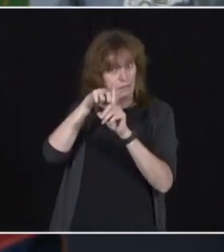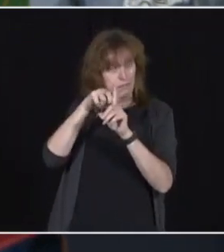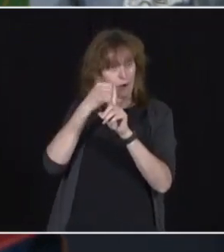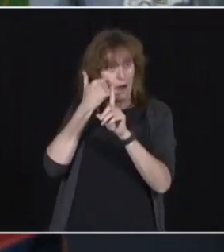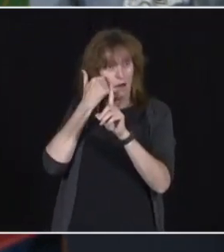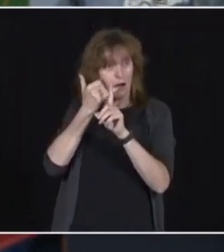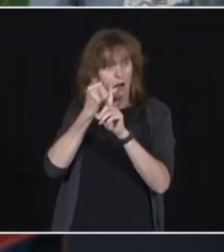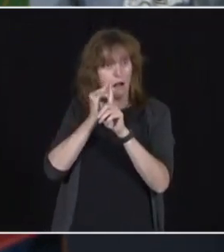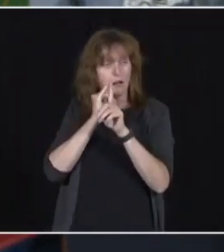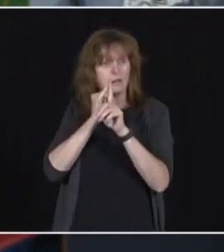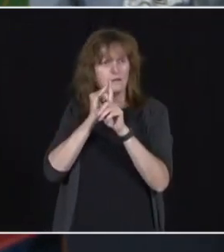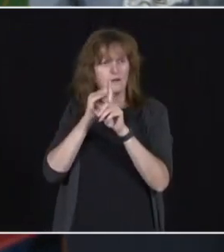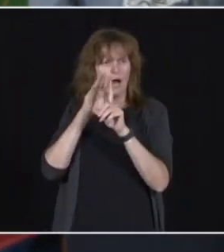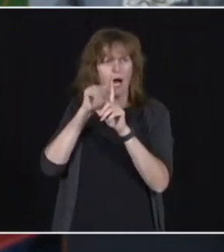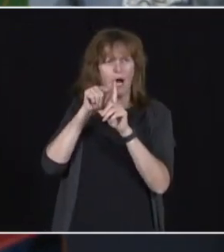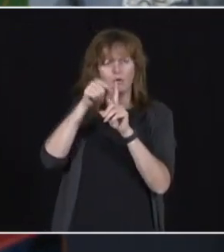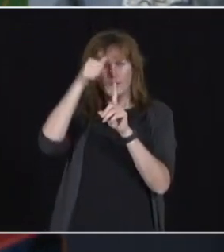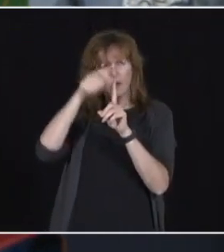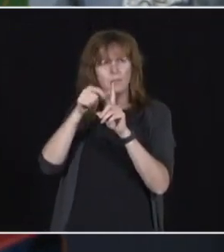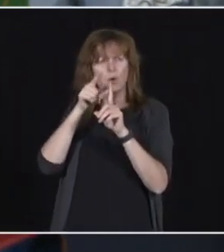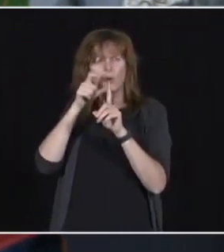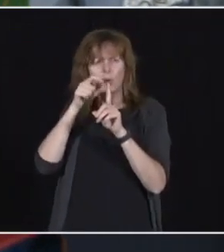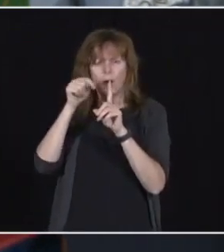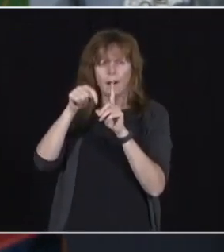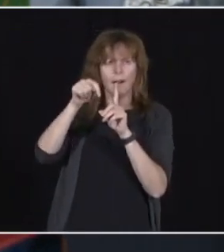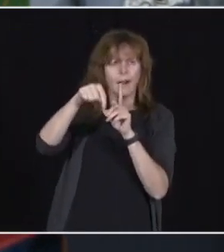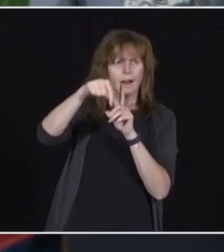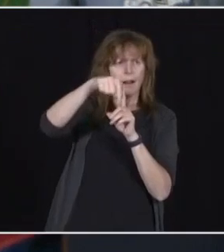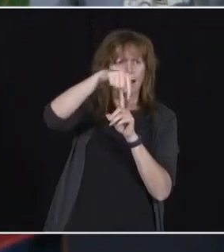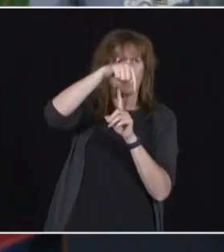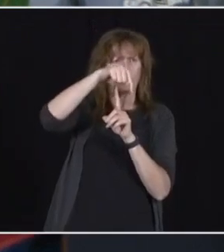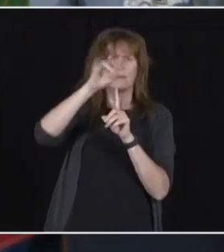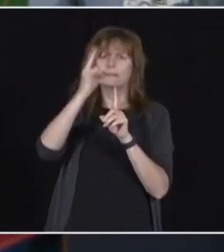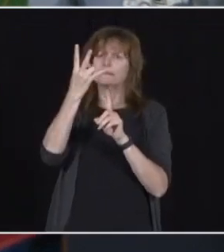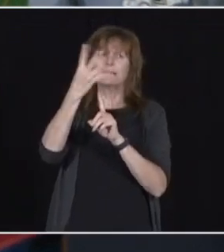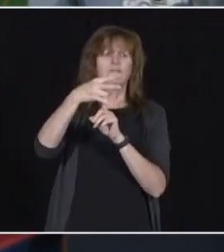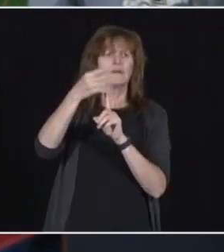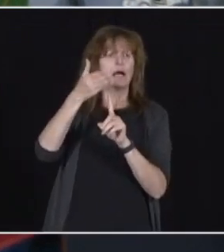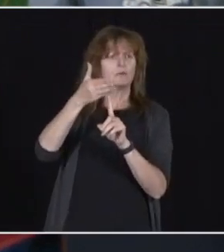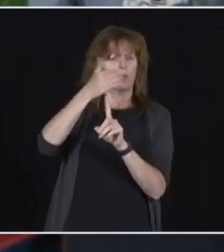One of the challenges we have had with her case contact management is that when we are asking